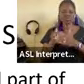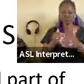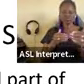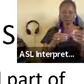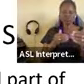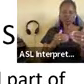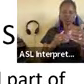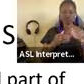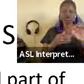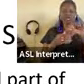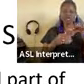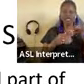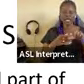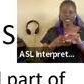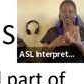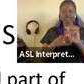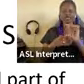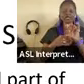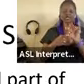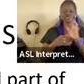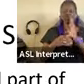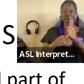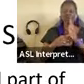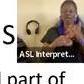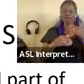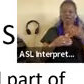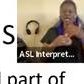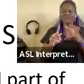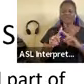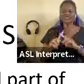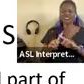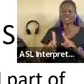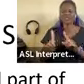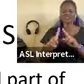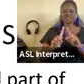continue to be layered in all of our ongoing work.